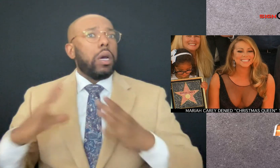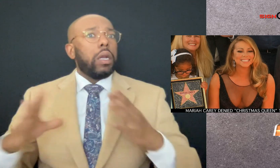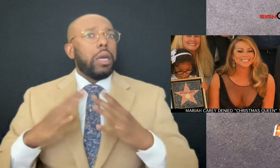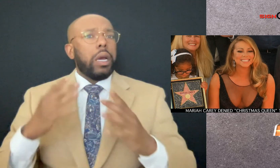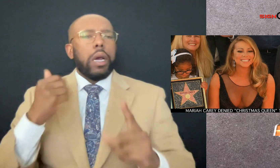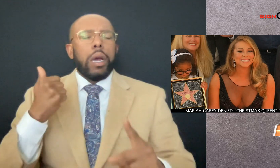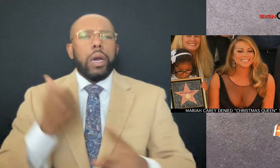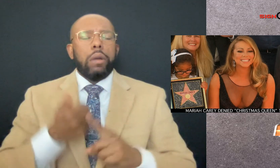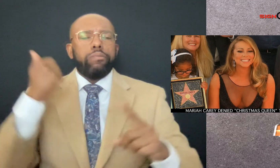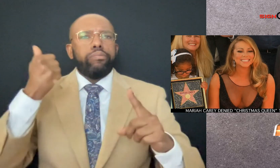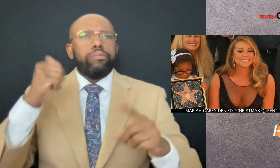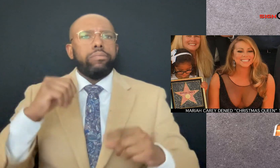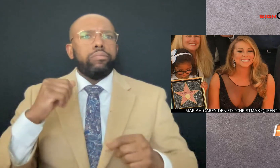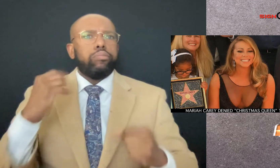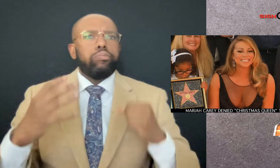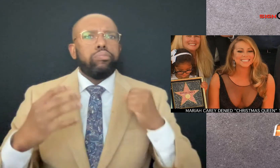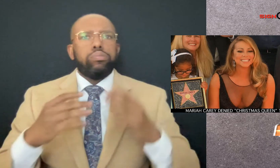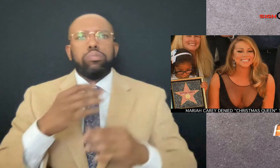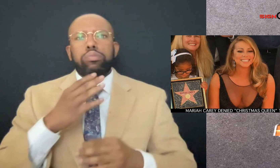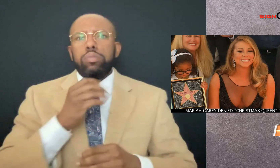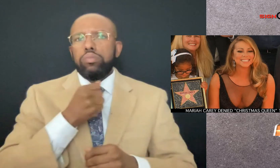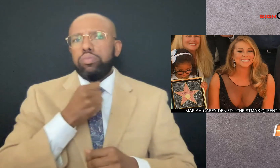hit song All I Want For Christmas Is You